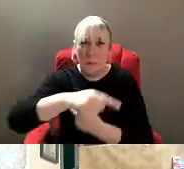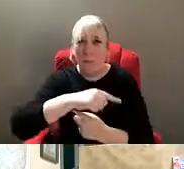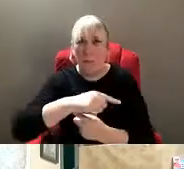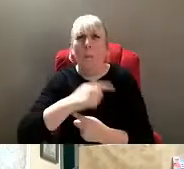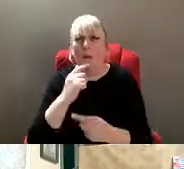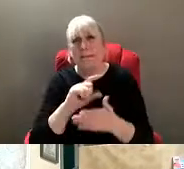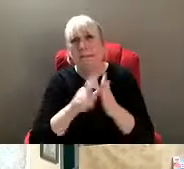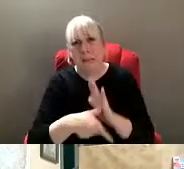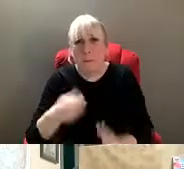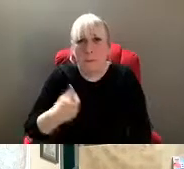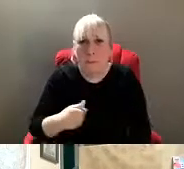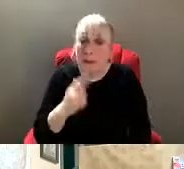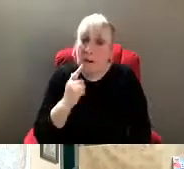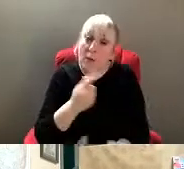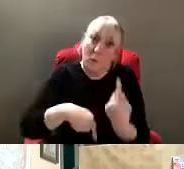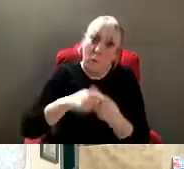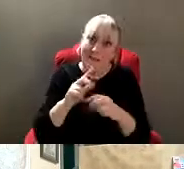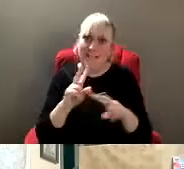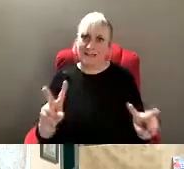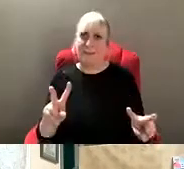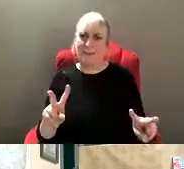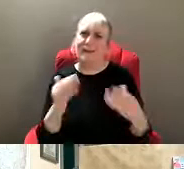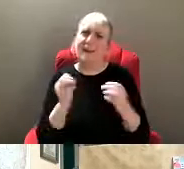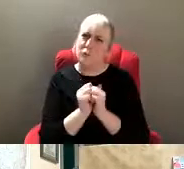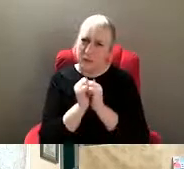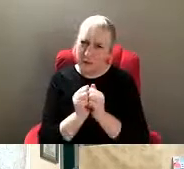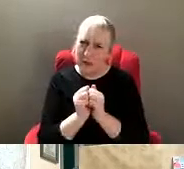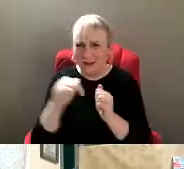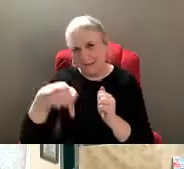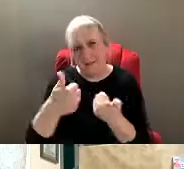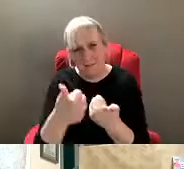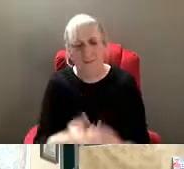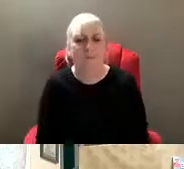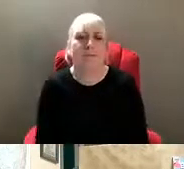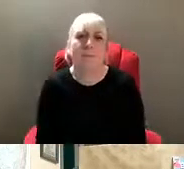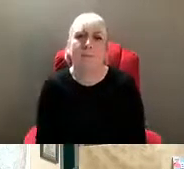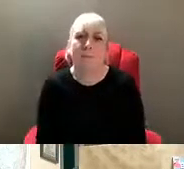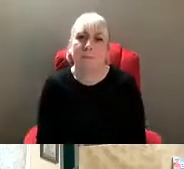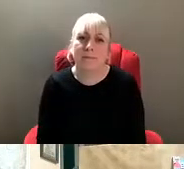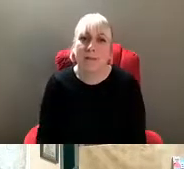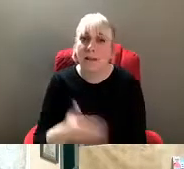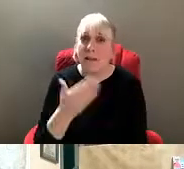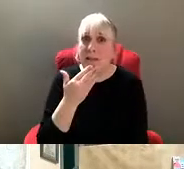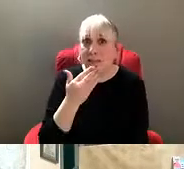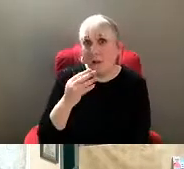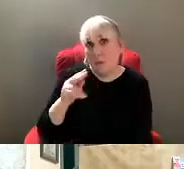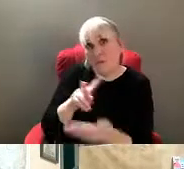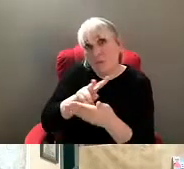you're doing yes i i um thank you for reading out what i wrote in the chat about the international